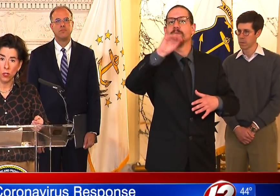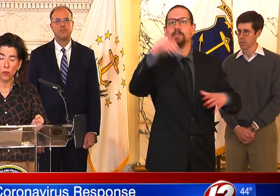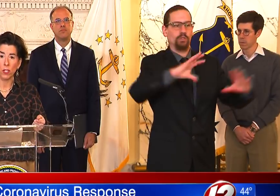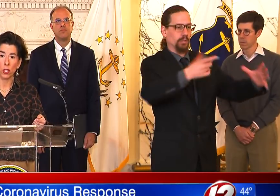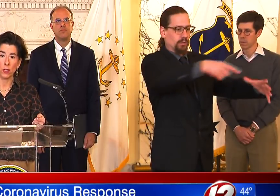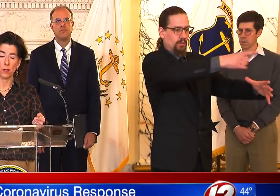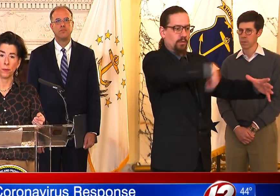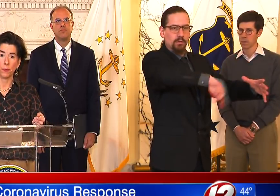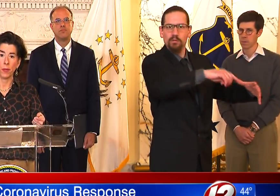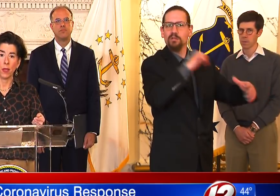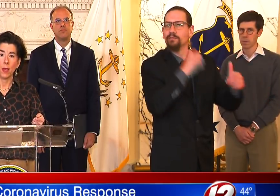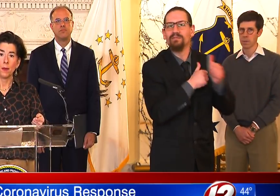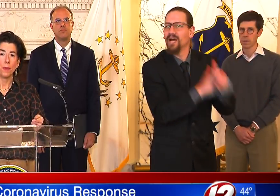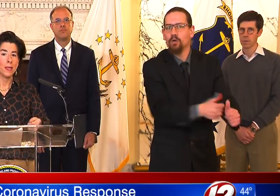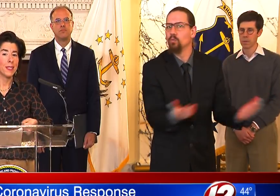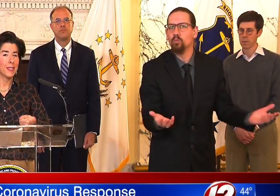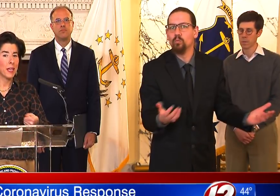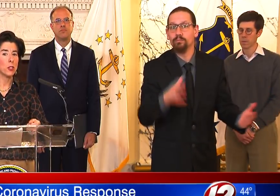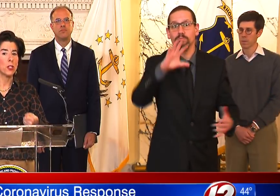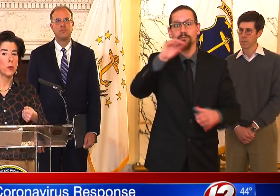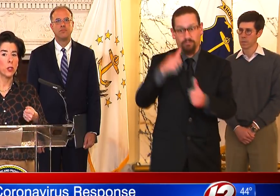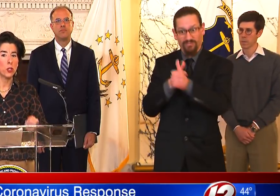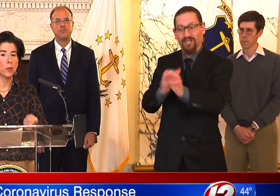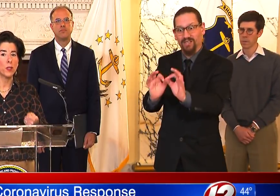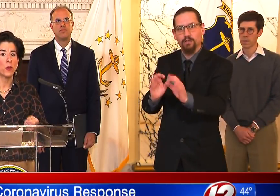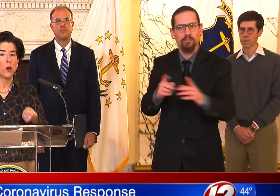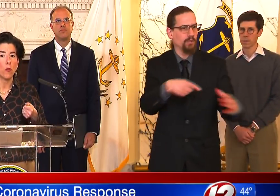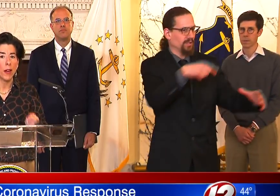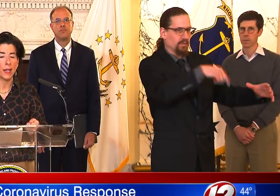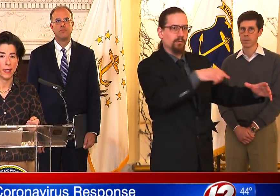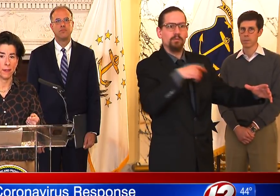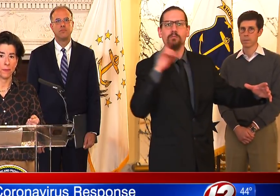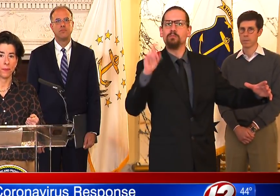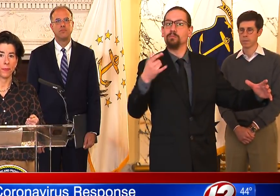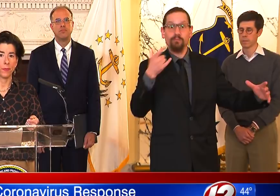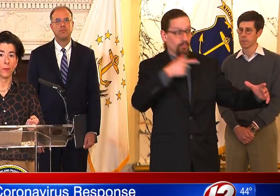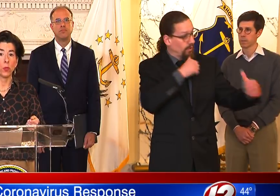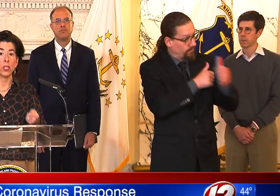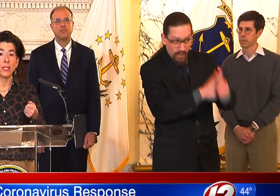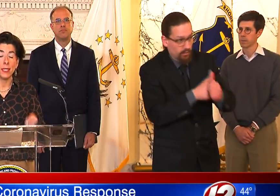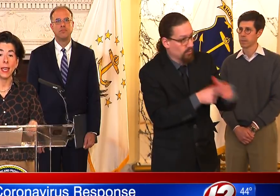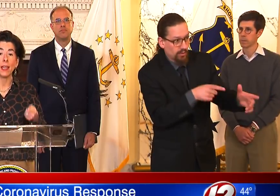50% COMPLIANCE. I FELT -- I KNOW IT WAS